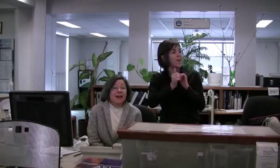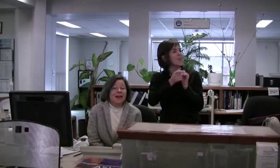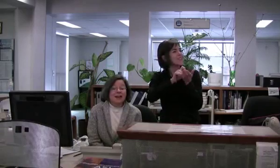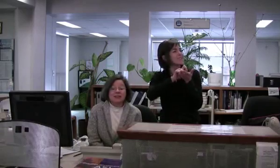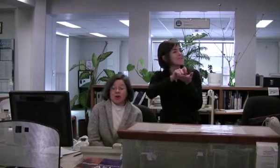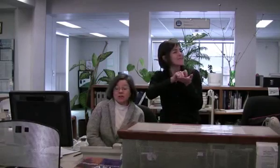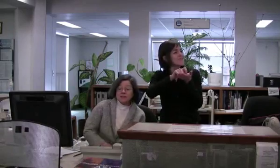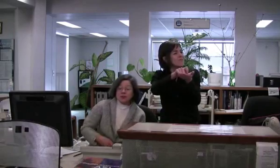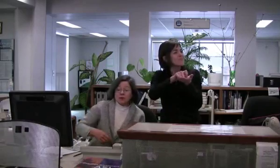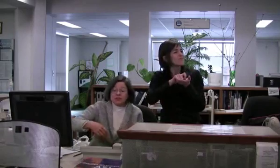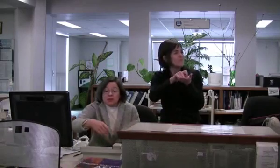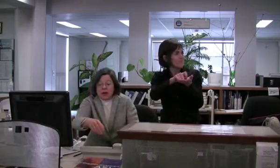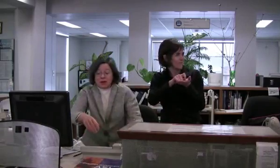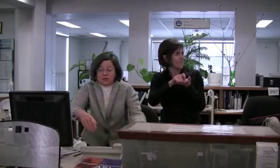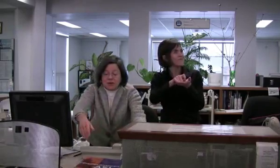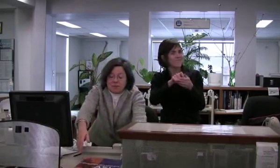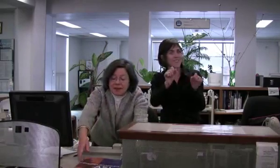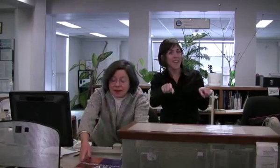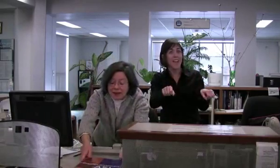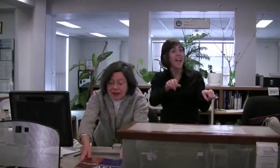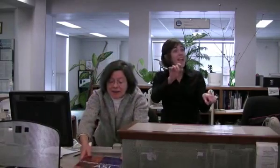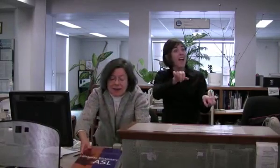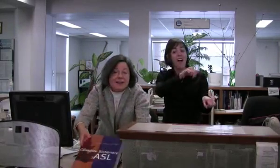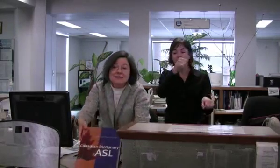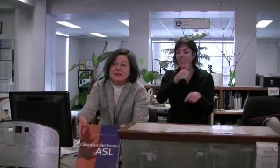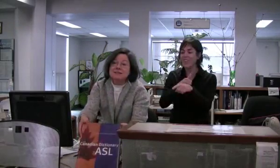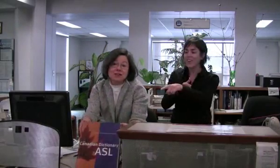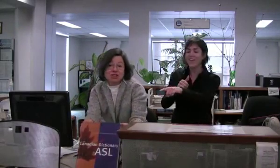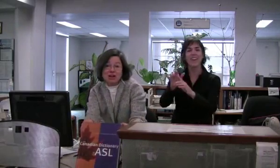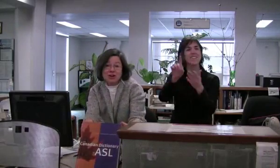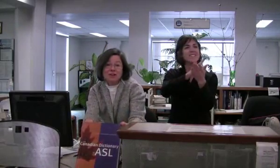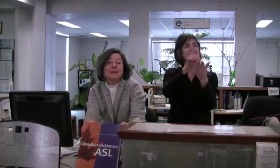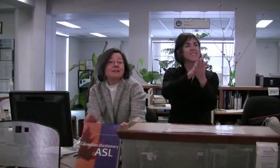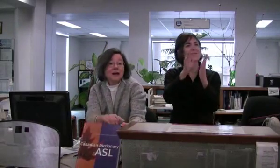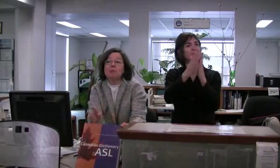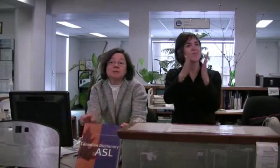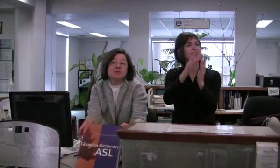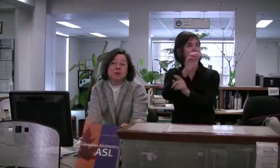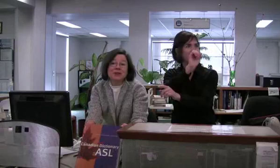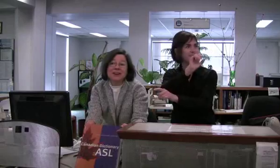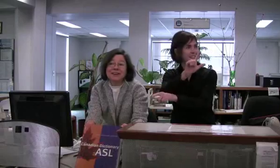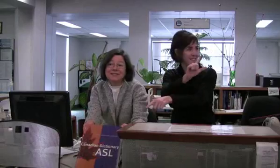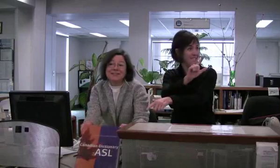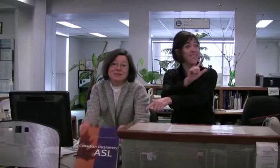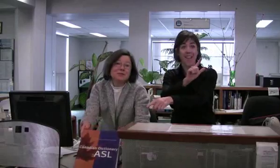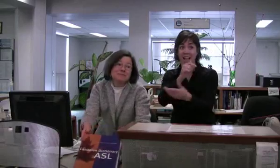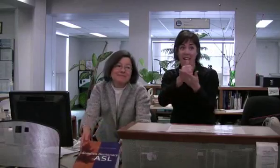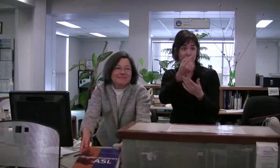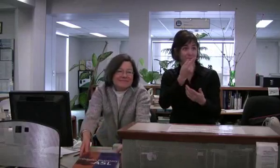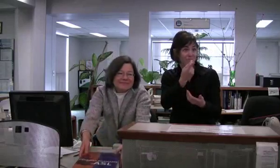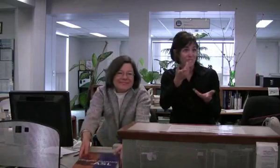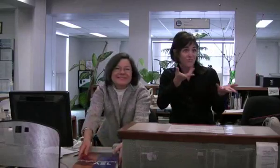Perhaps you would like to write notes 50 that we can communicate. We have an ASL dictionary